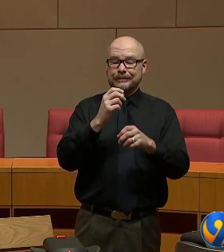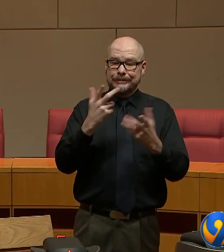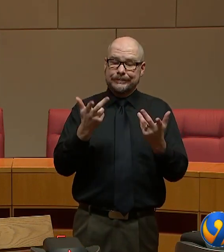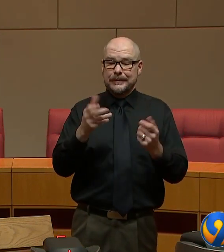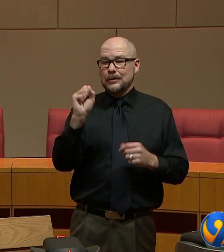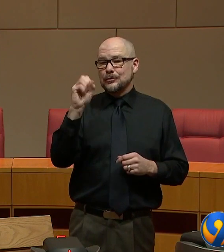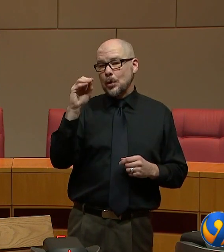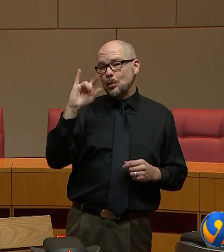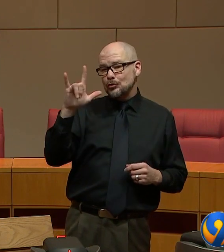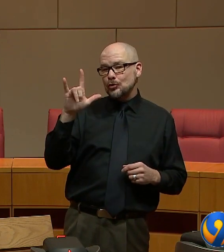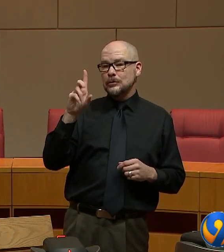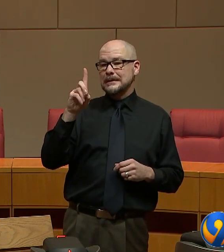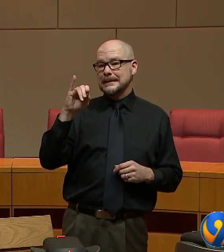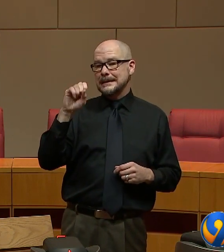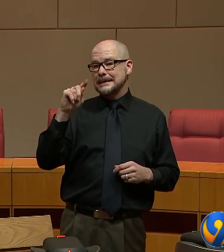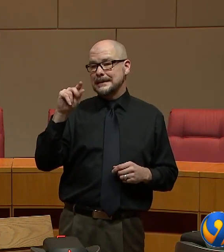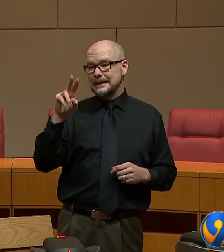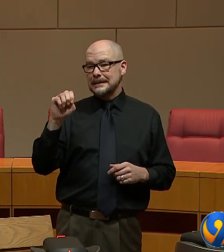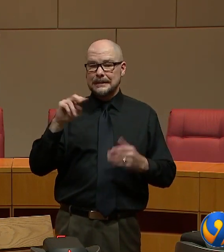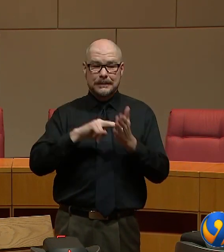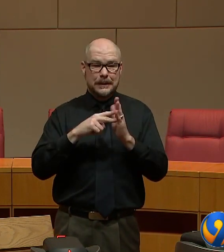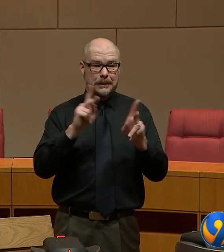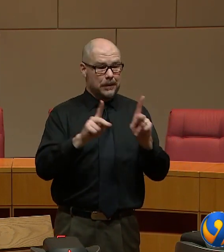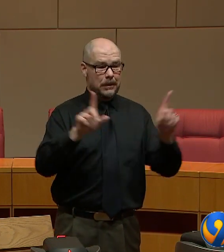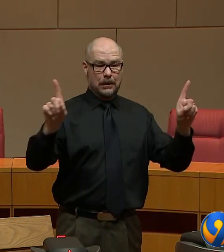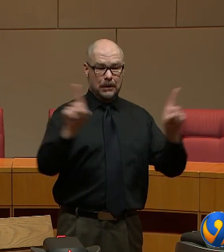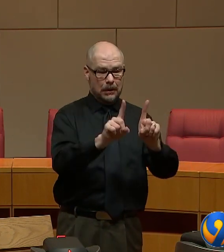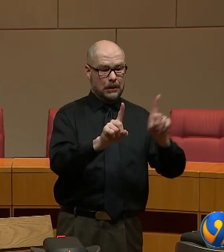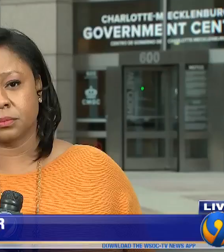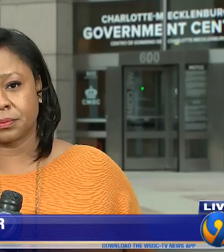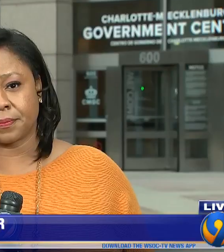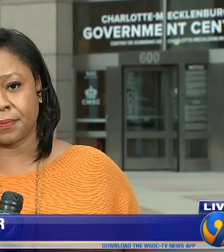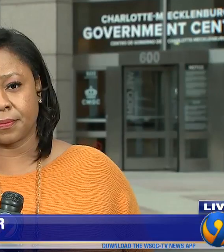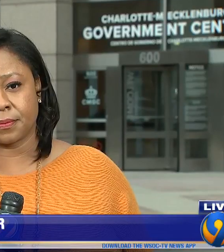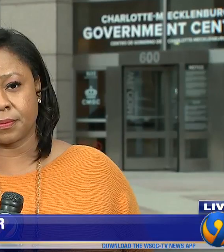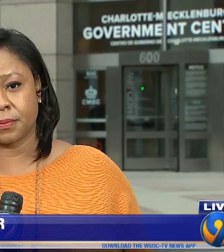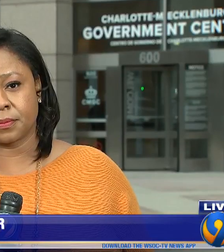WHERE WE NEED TO THINK ABOUT SOCIAL DISTANCING IN A